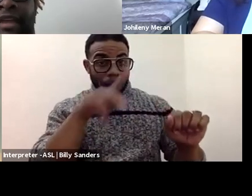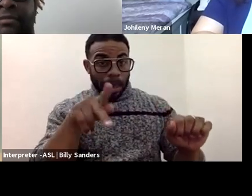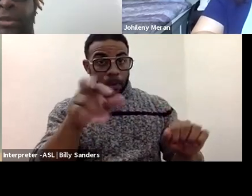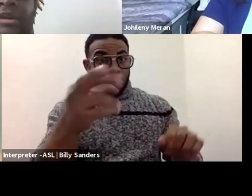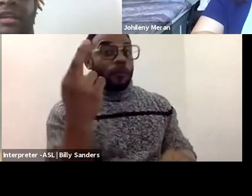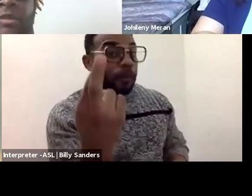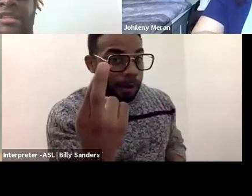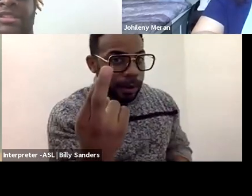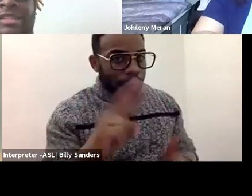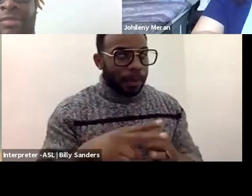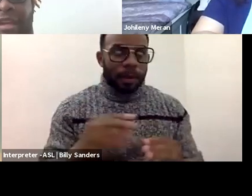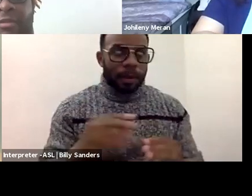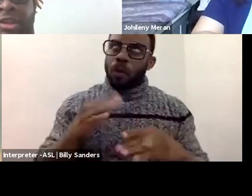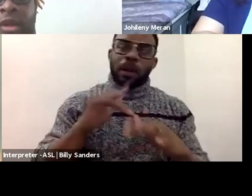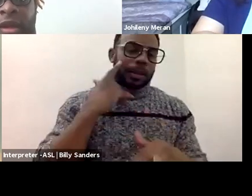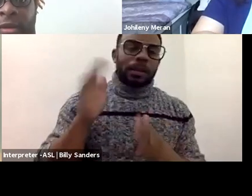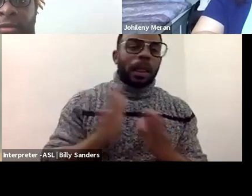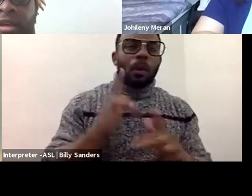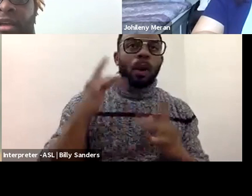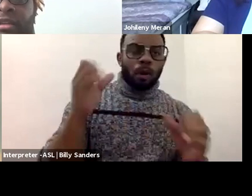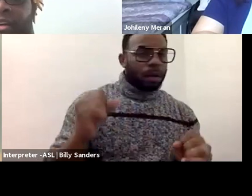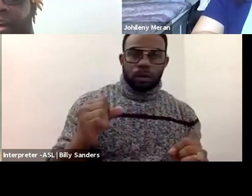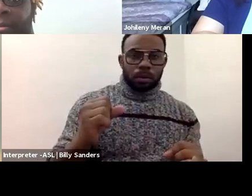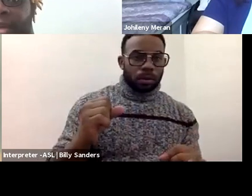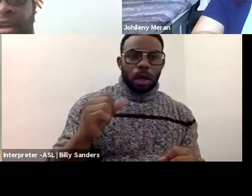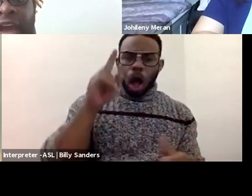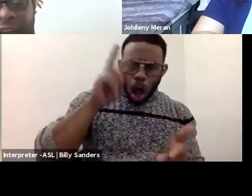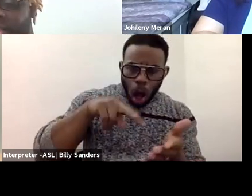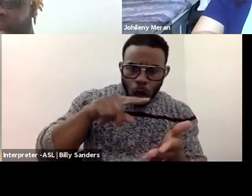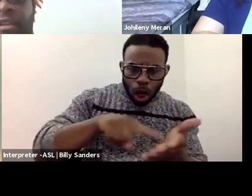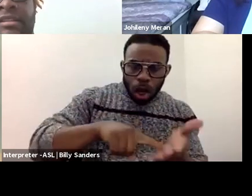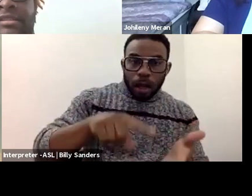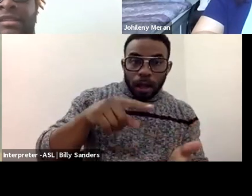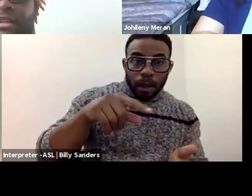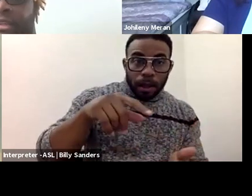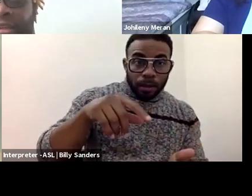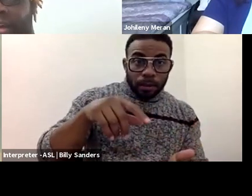and I mean that in more than just ways and planning where you want to go. Look up hairstylists. Look